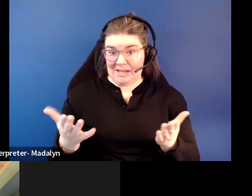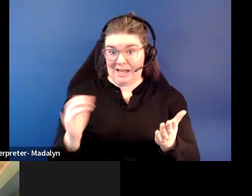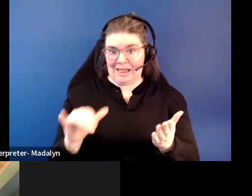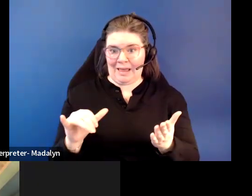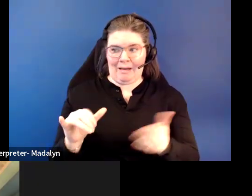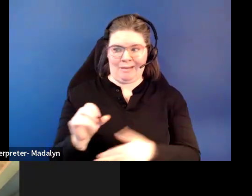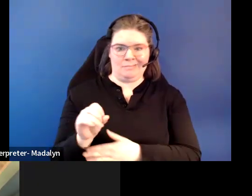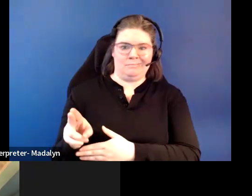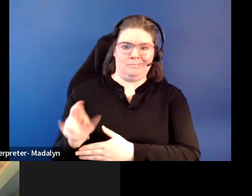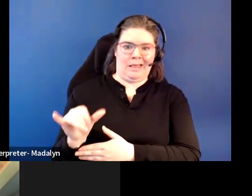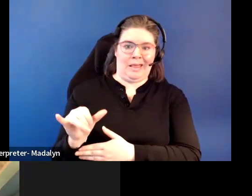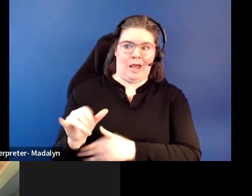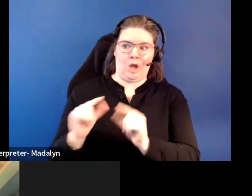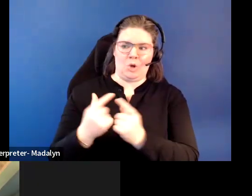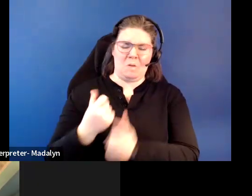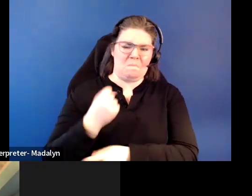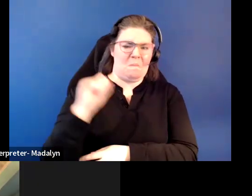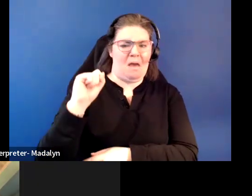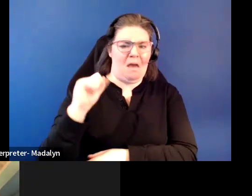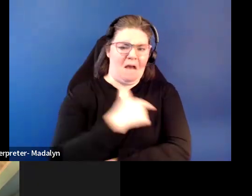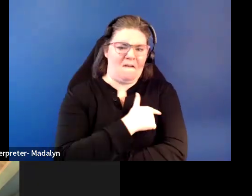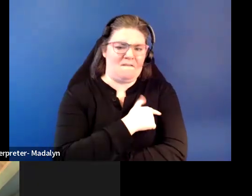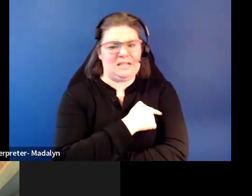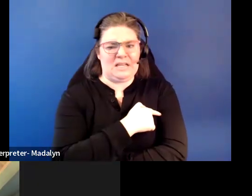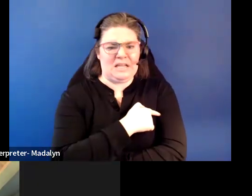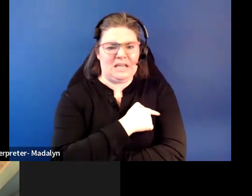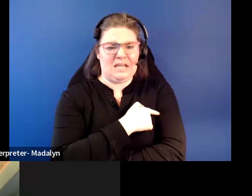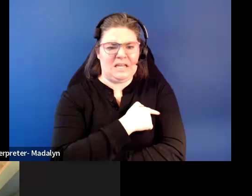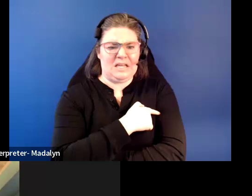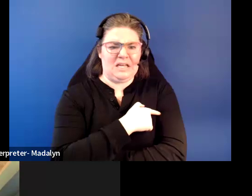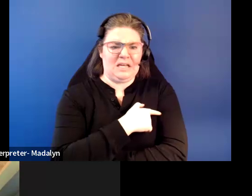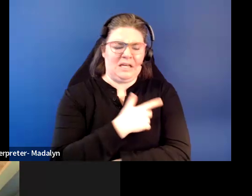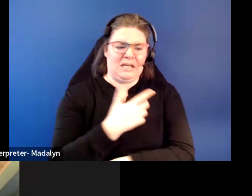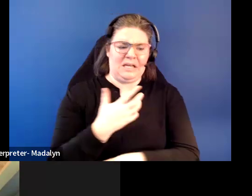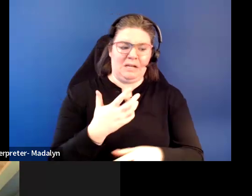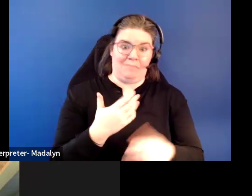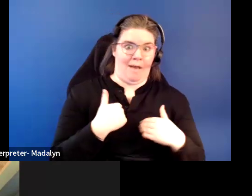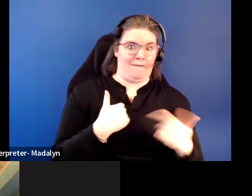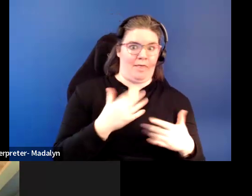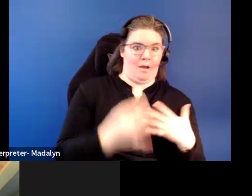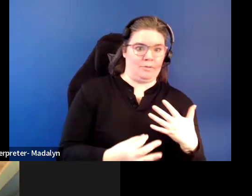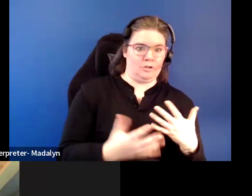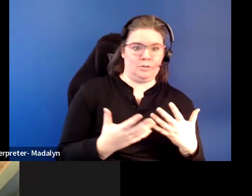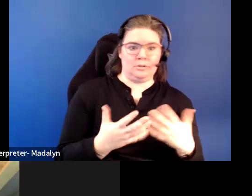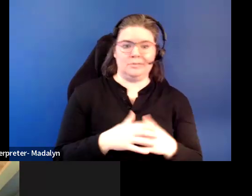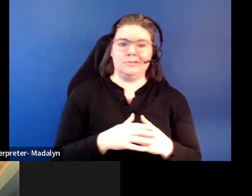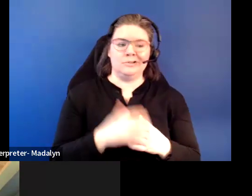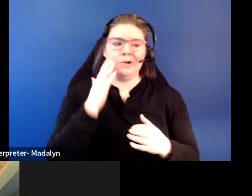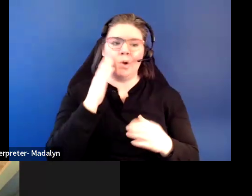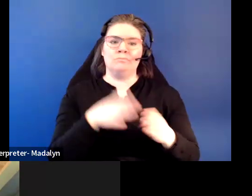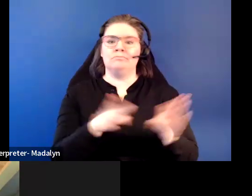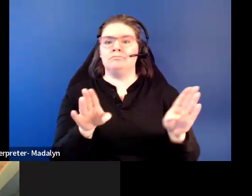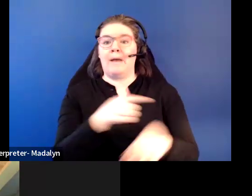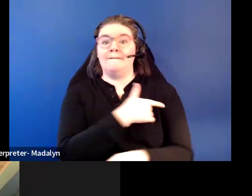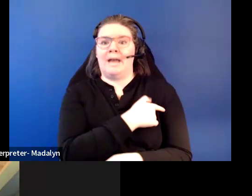Sierra Royster, APRIL (she, her): group if you away from the Covid. Not not that you're not going to offer it, but if you advertise it more just vaccines versus like Covid.